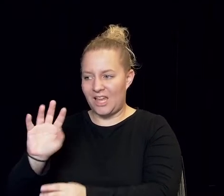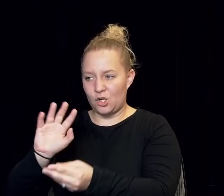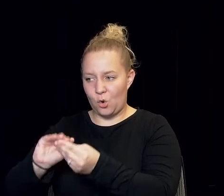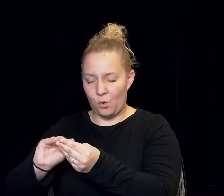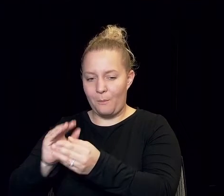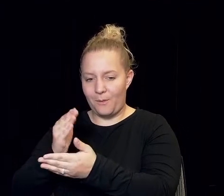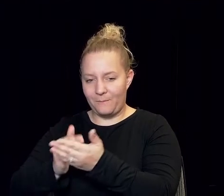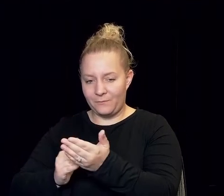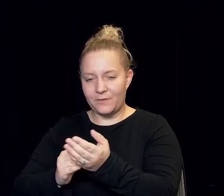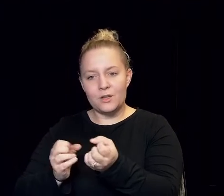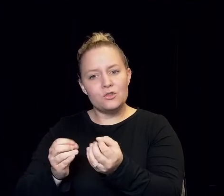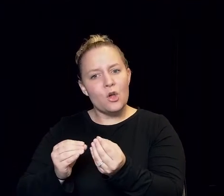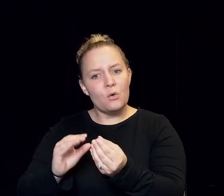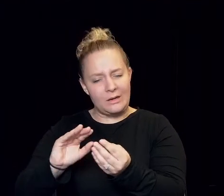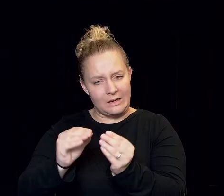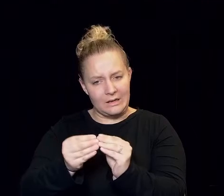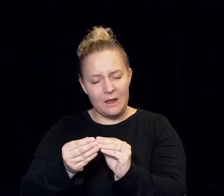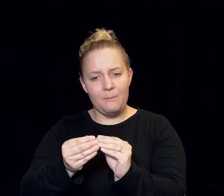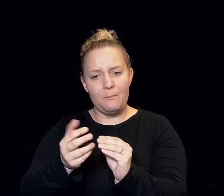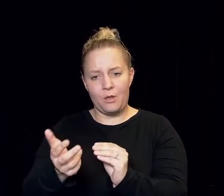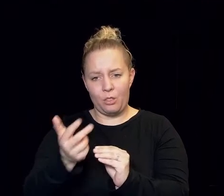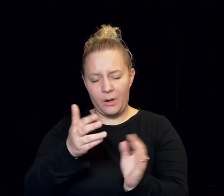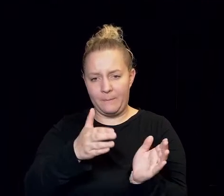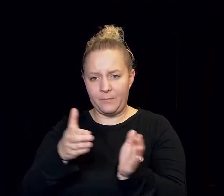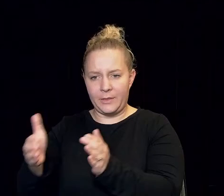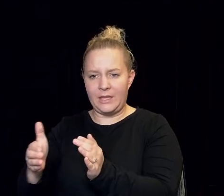So then, question three says "is there any way to answer questions one and two